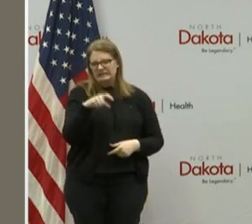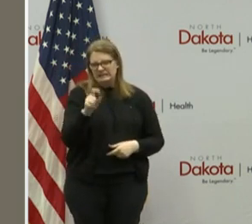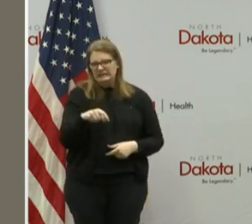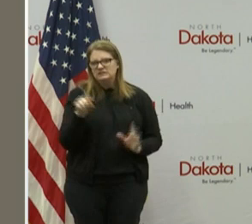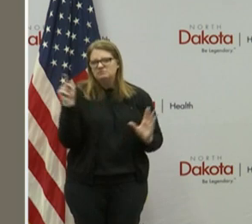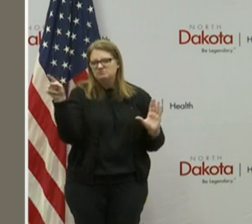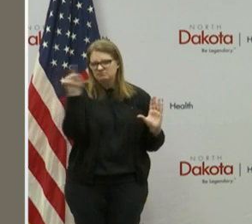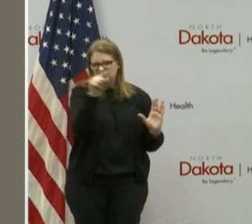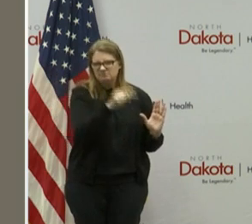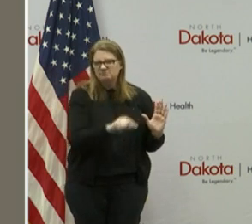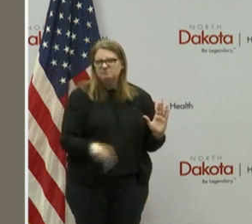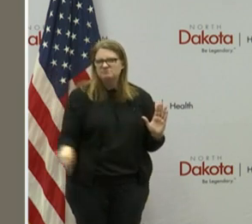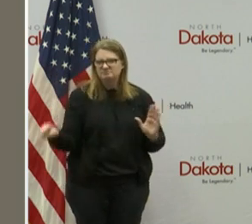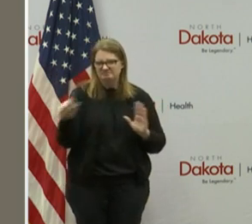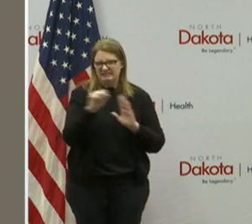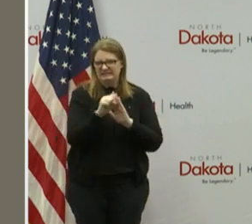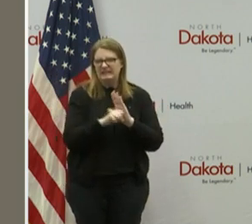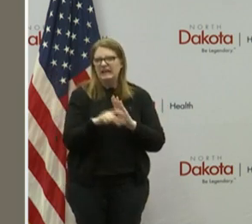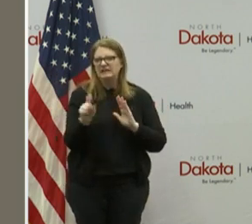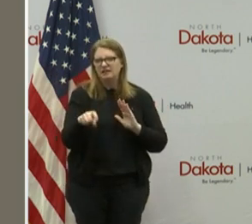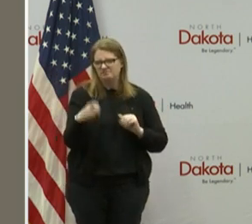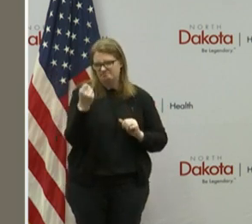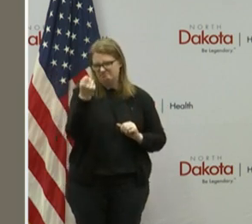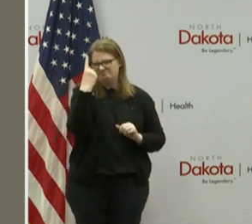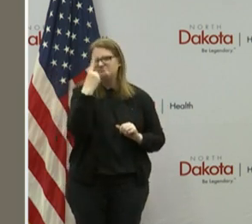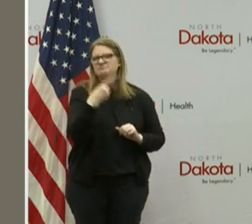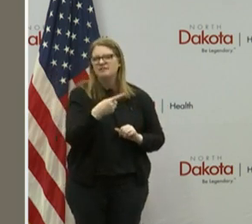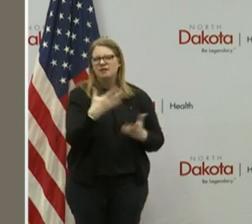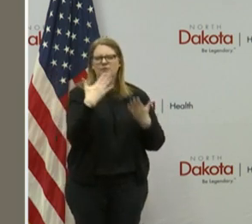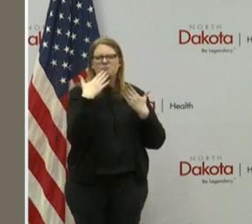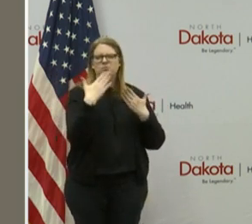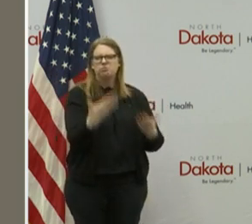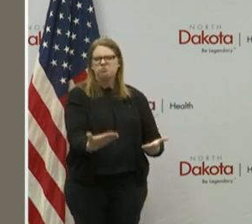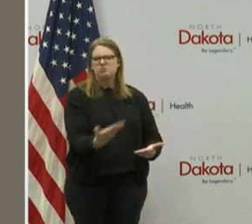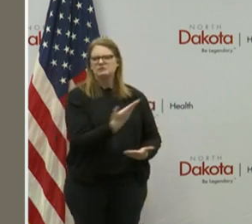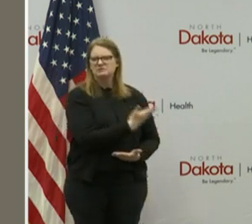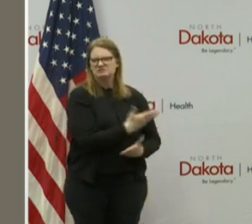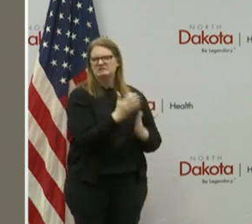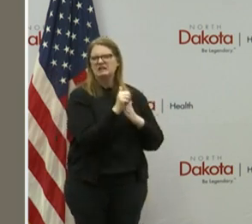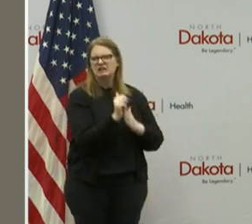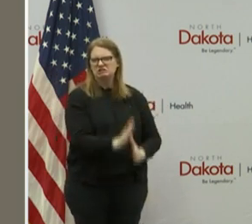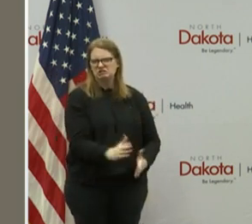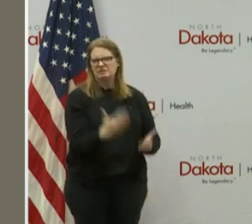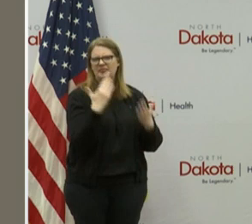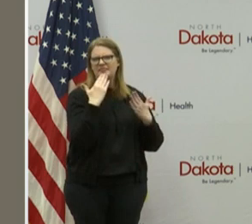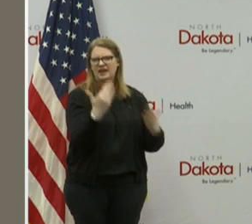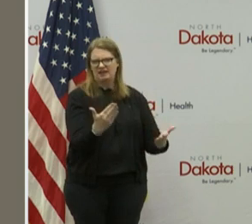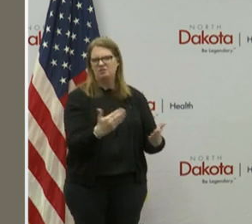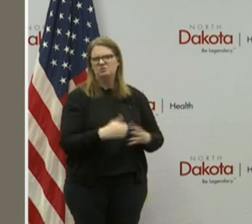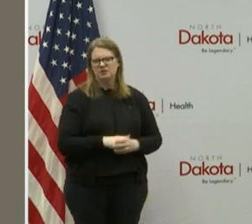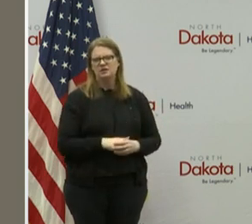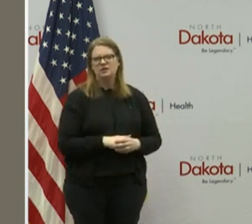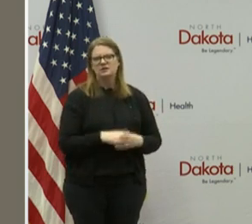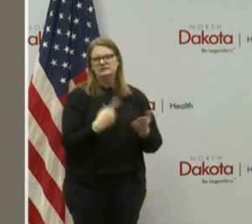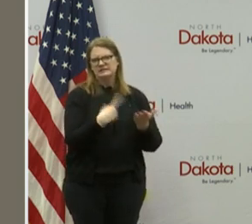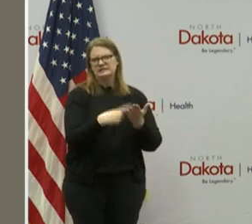REALLY UNDERSTANDS EXACTLY THE NEEDS OF THE STATE AND HE HAS BEEN A POWERFUL ADVOCATE TO SUPPORT US HERE IN NORTH DAKOTA.